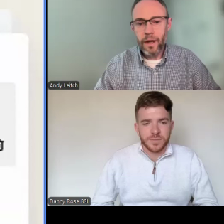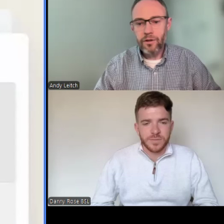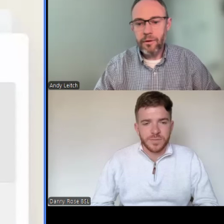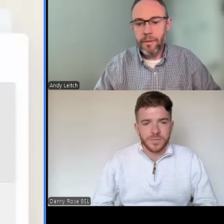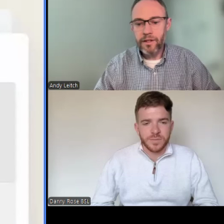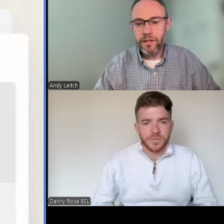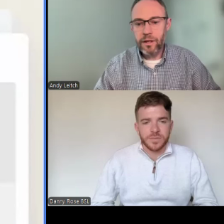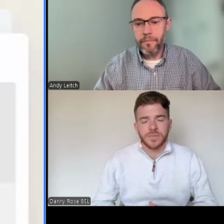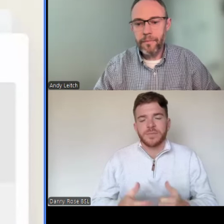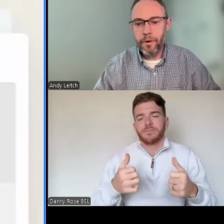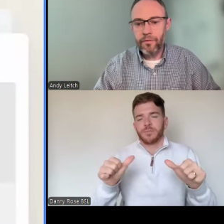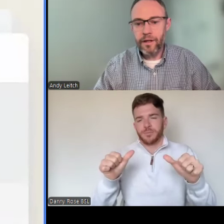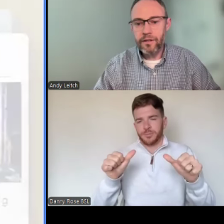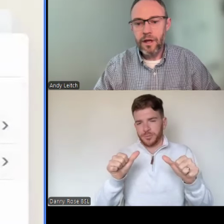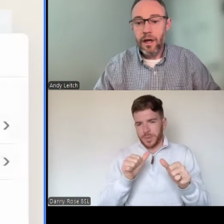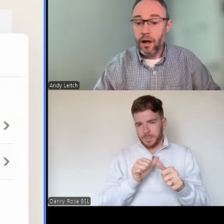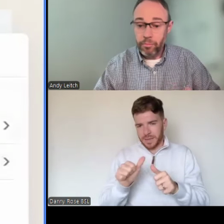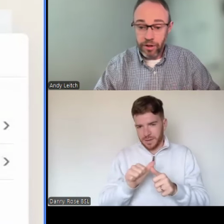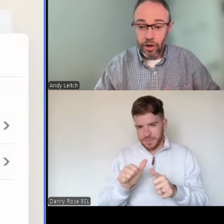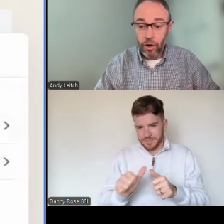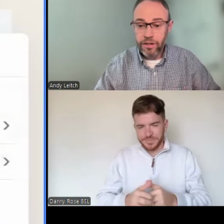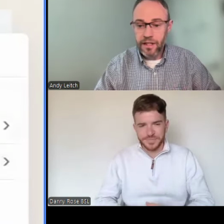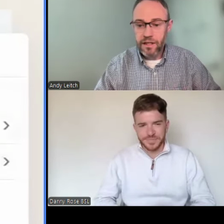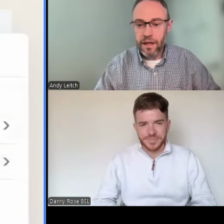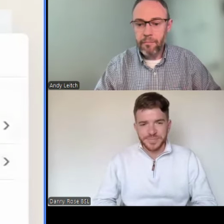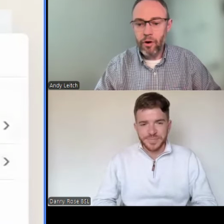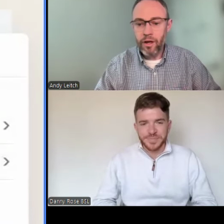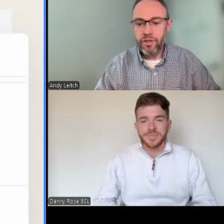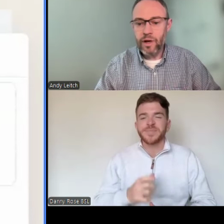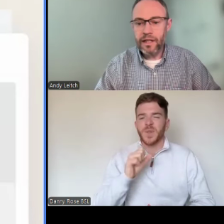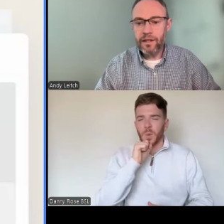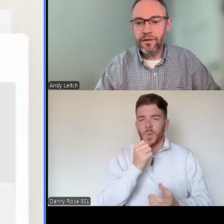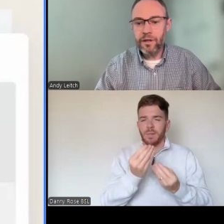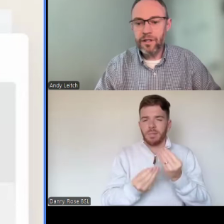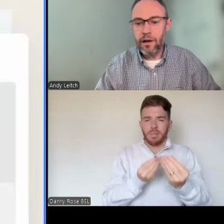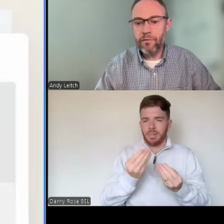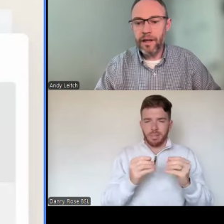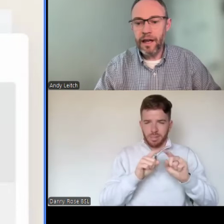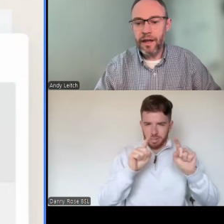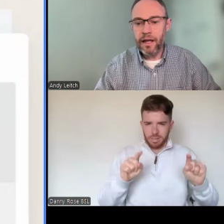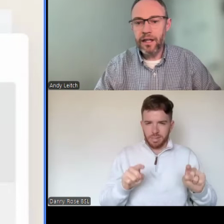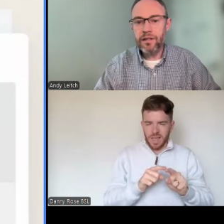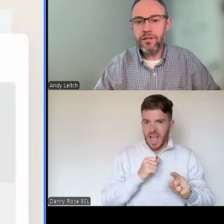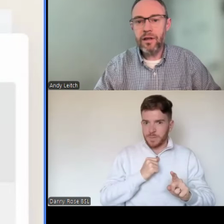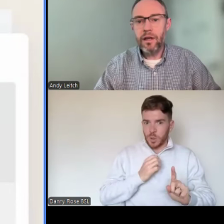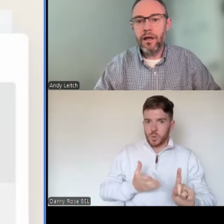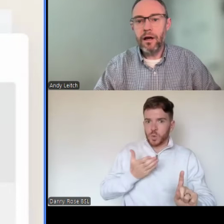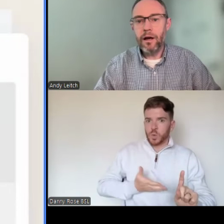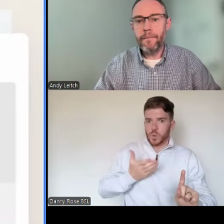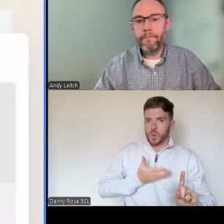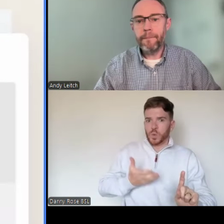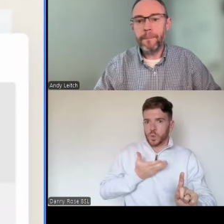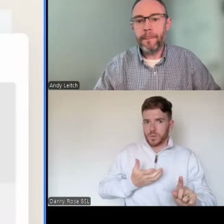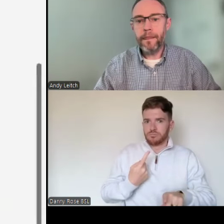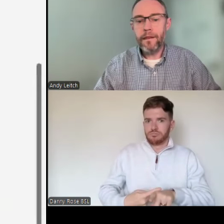That looks a bit better, doesn't it? Perfect. I would put the alt text in at that point. I'm just rattling through this now. Hopefully you're getting the hang of this.